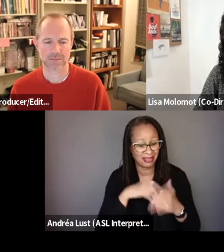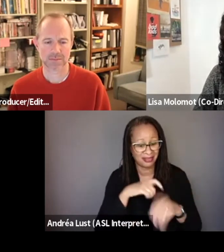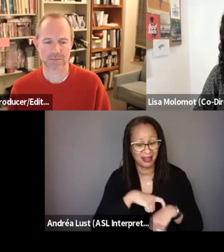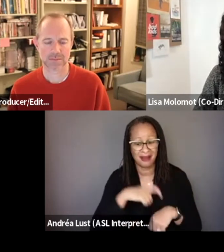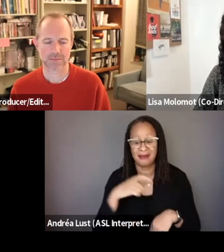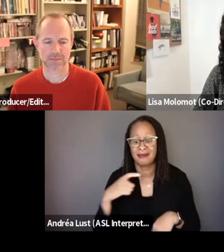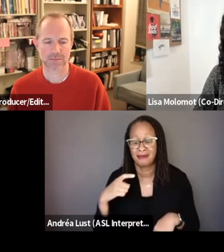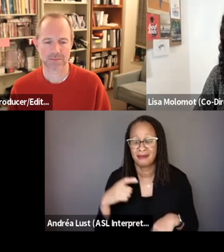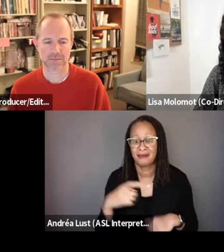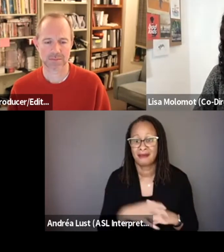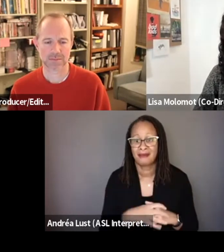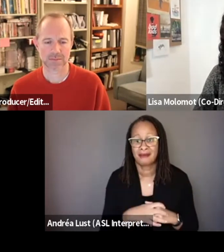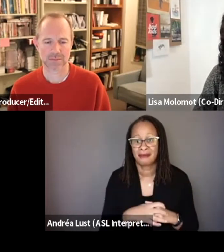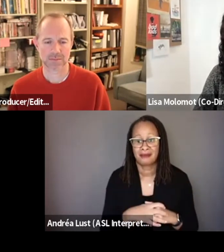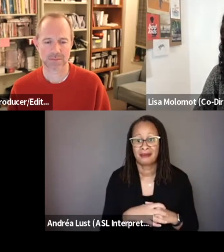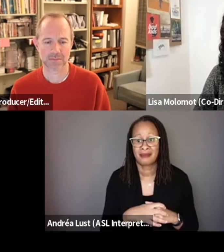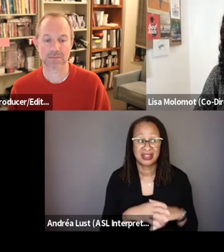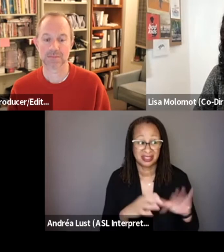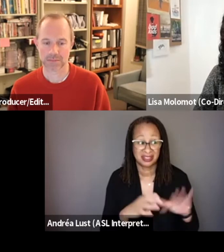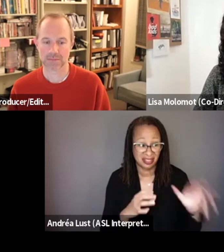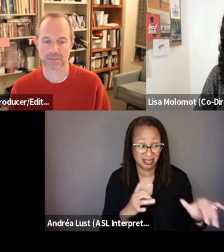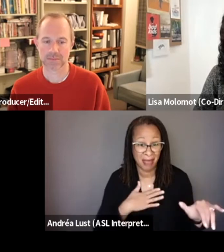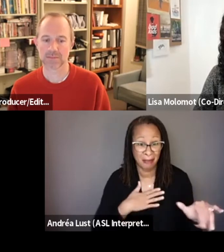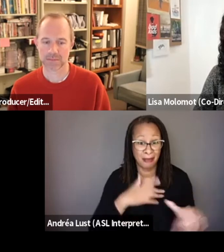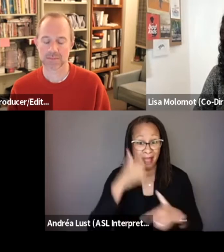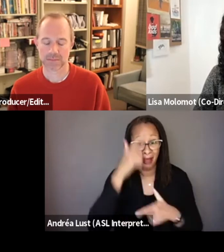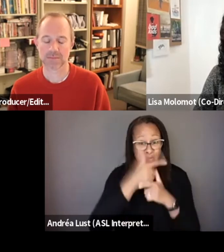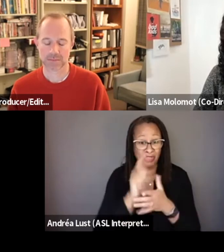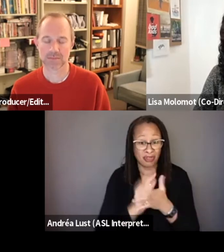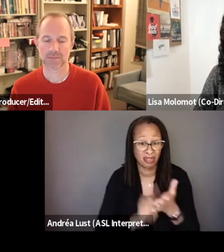was that Homero? A few years ago is, you know.